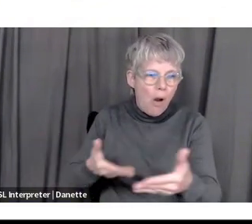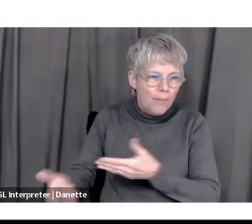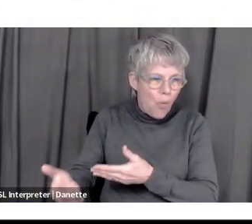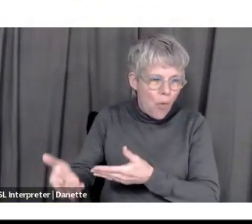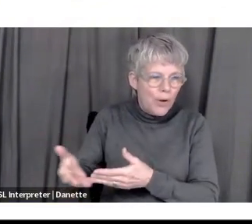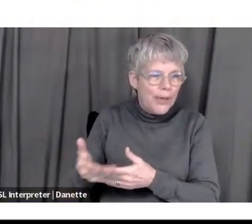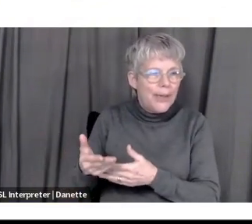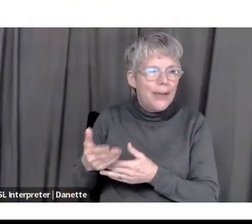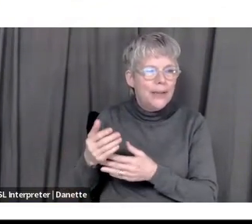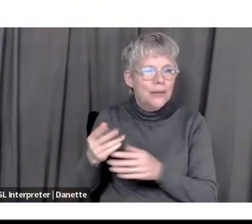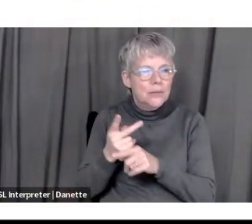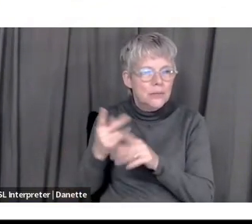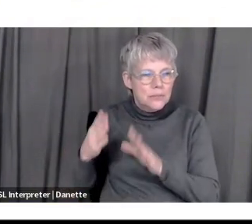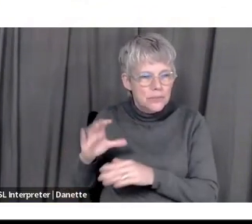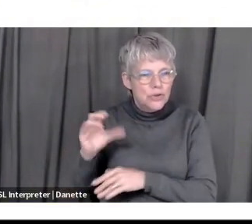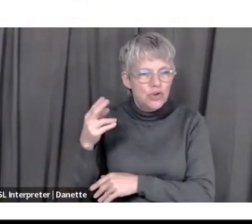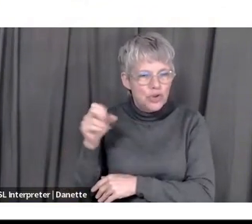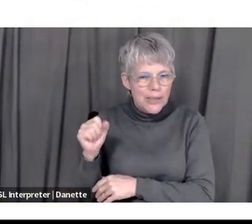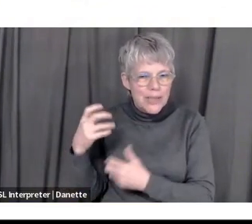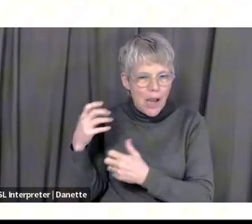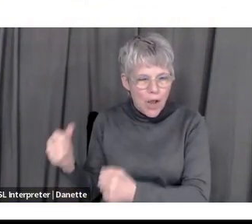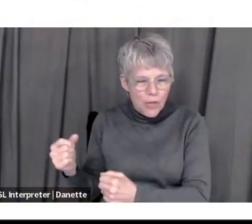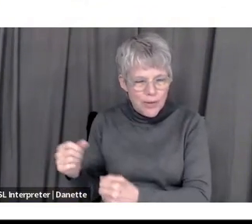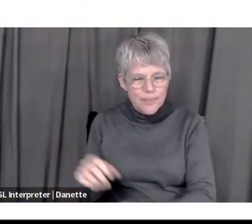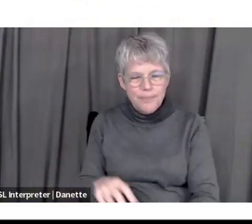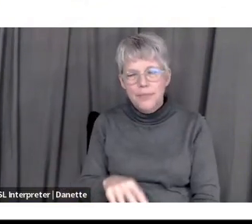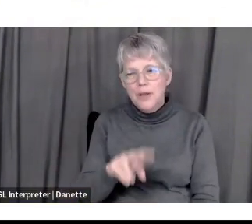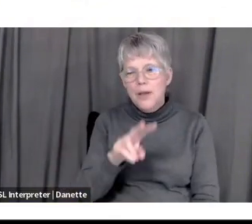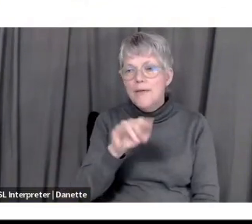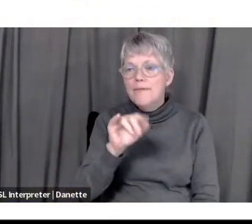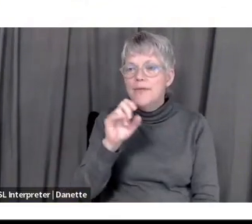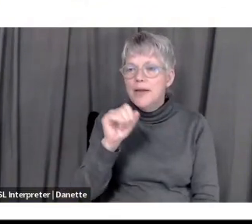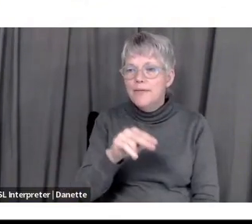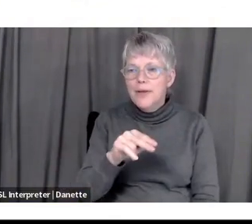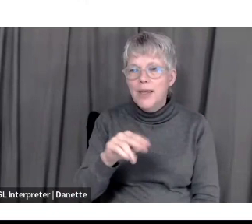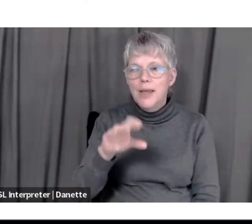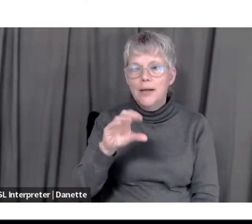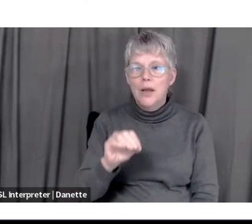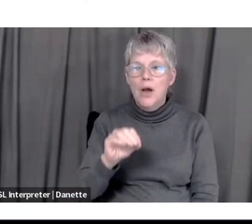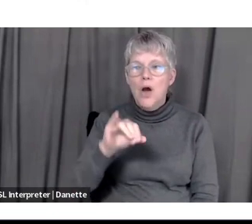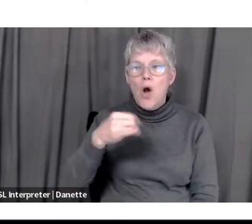He's also a peer himself. We also have Vivianne Ojimado on here as well.